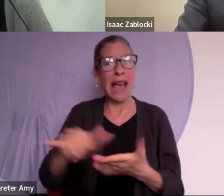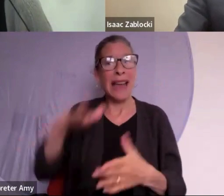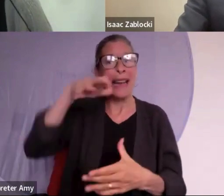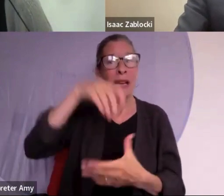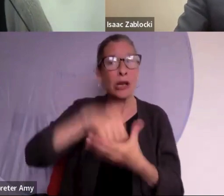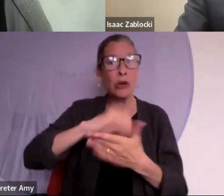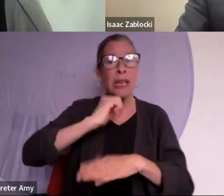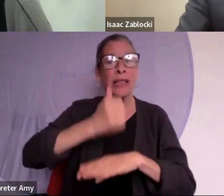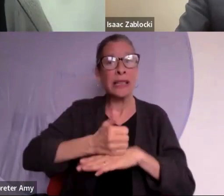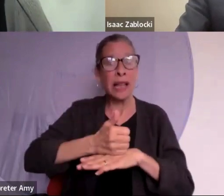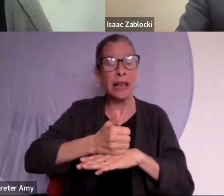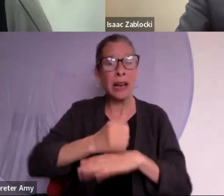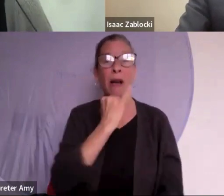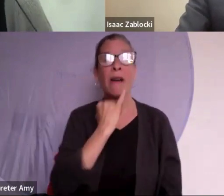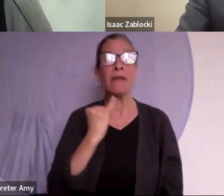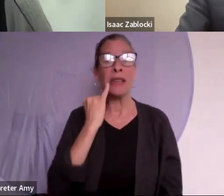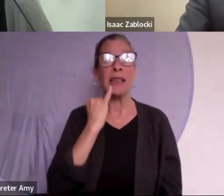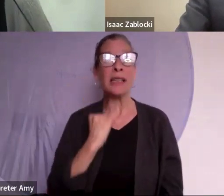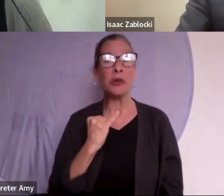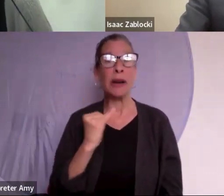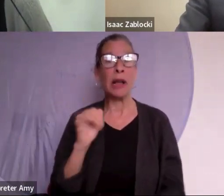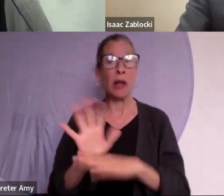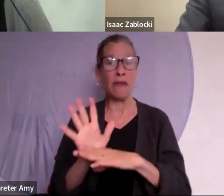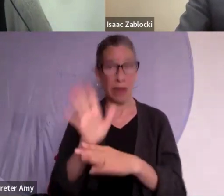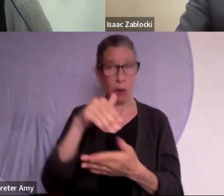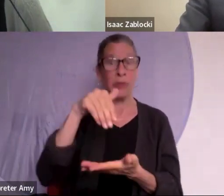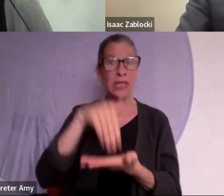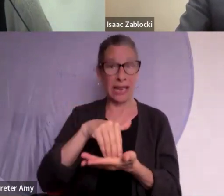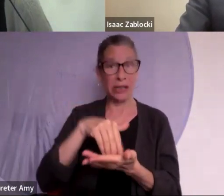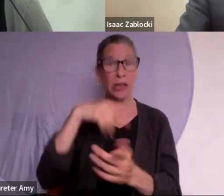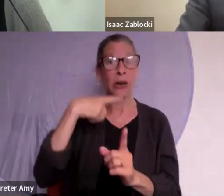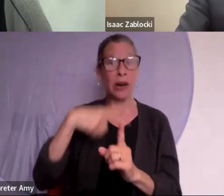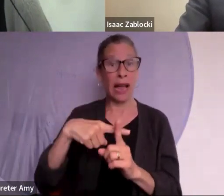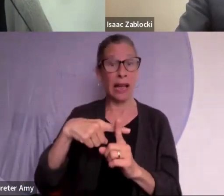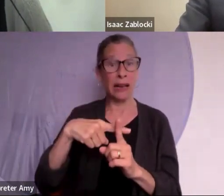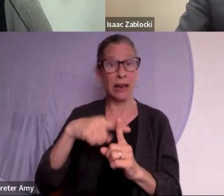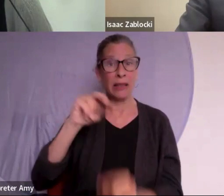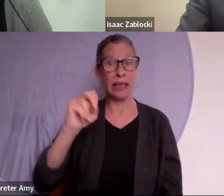the Israel Film Center, and the annual programming of several